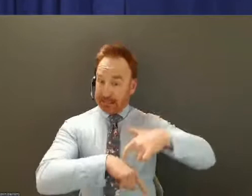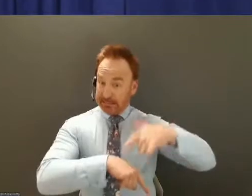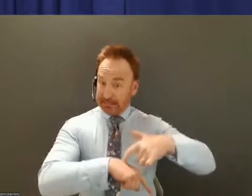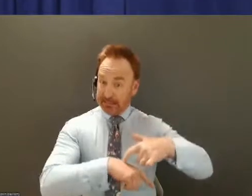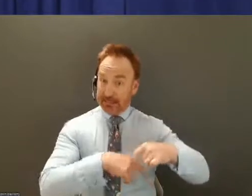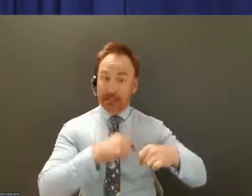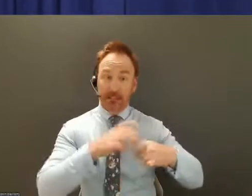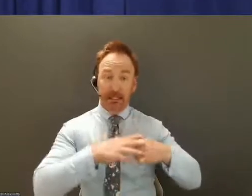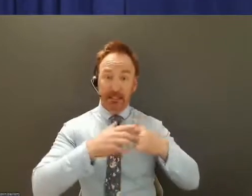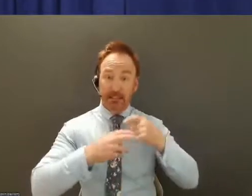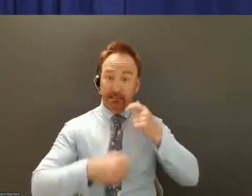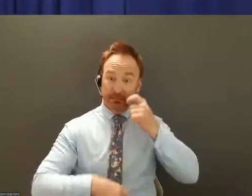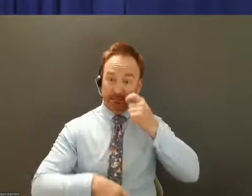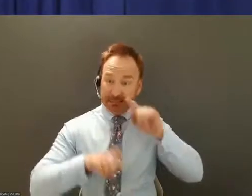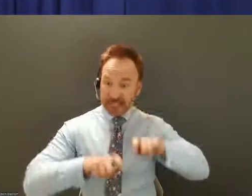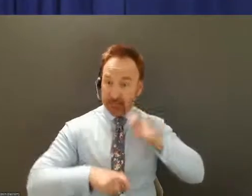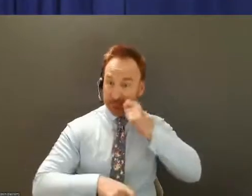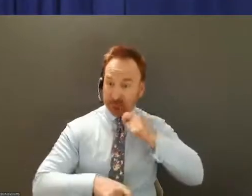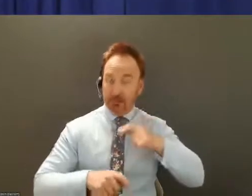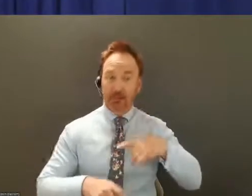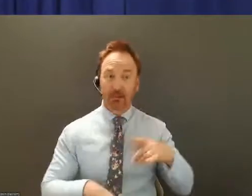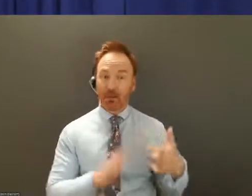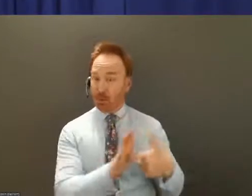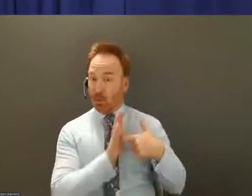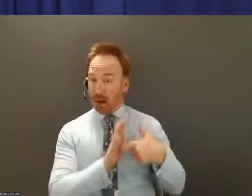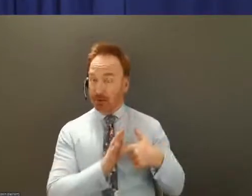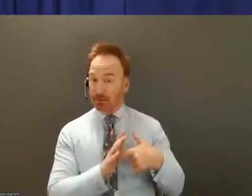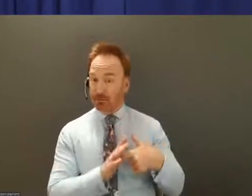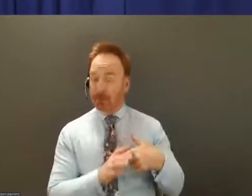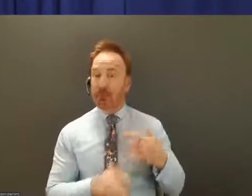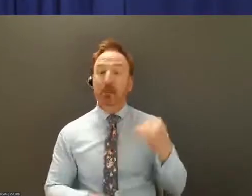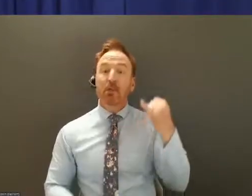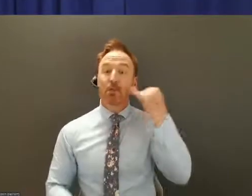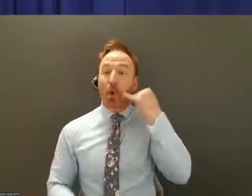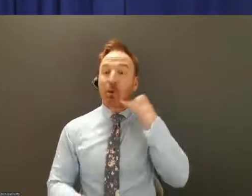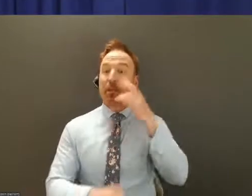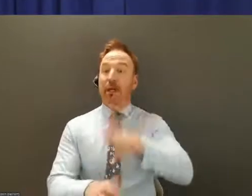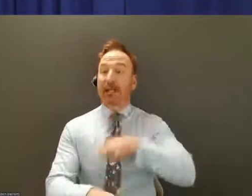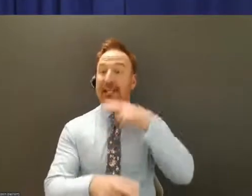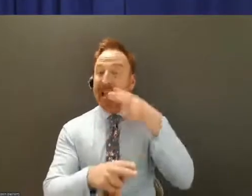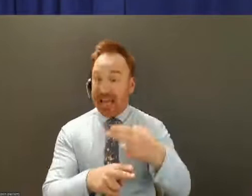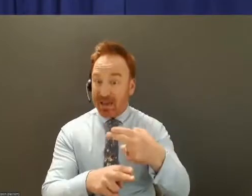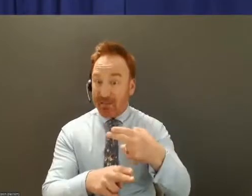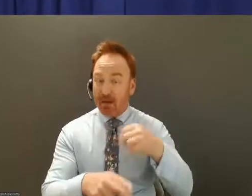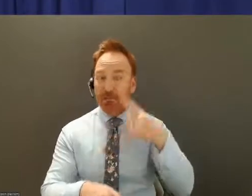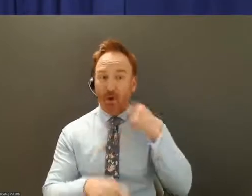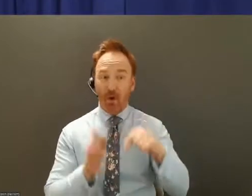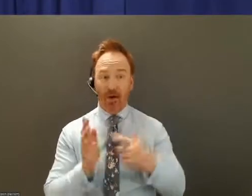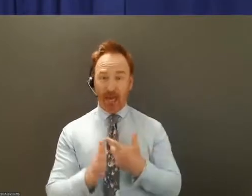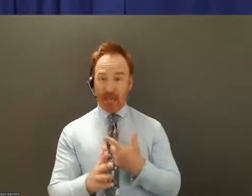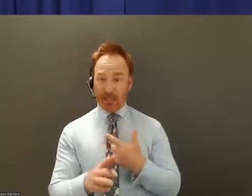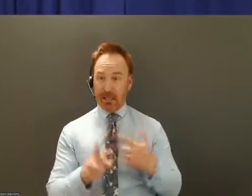symptoms should arrange to be tested. It's filed to controlling spread